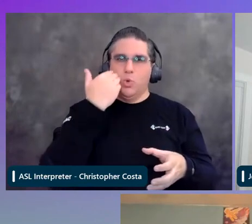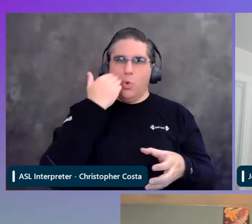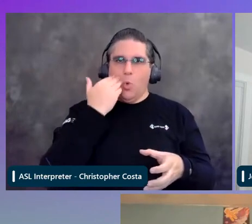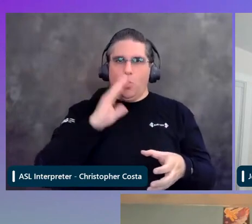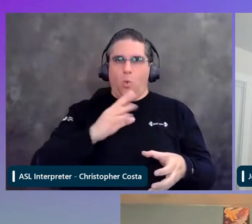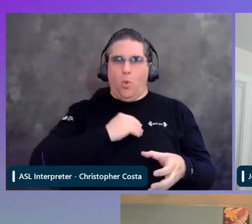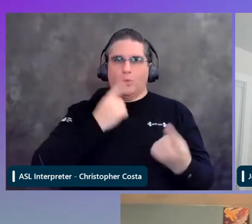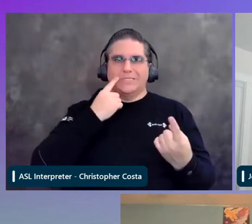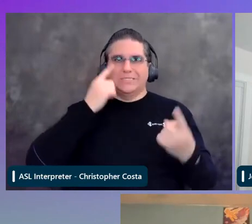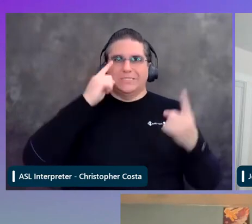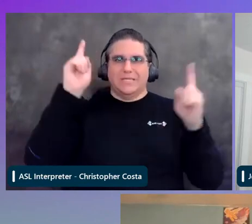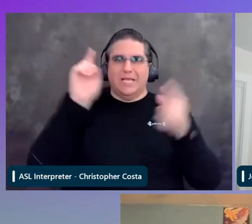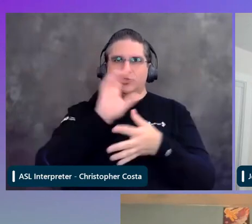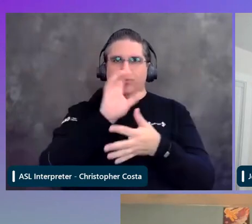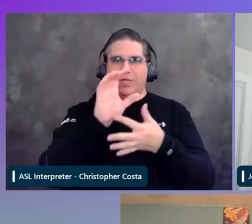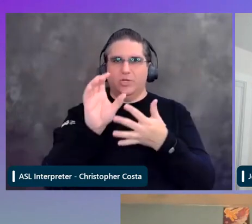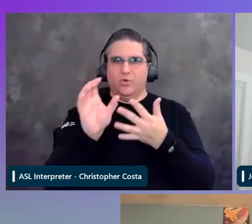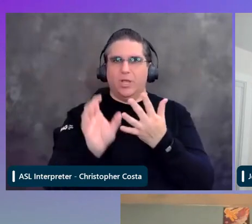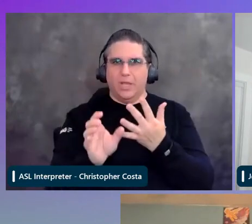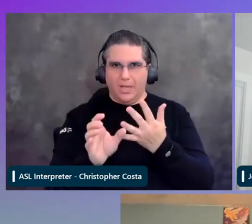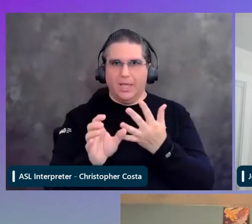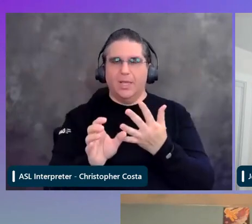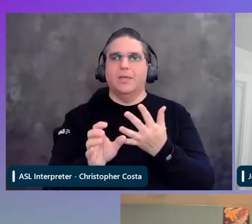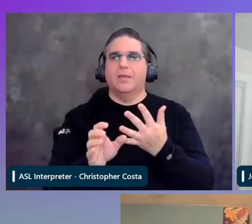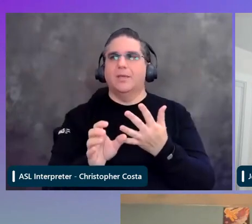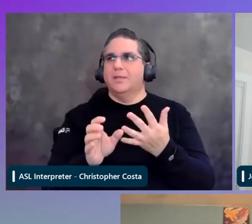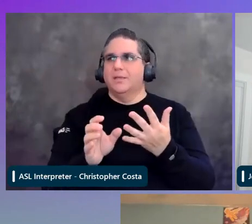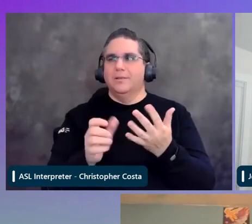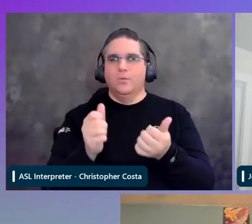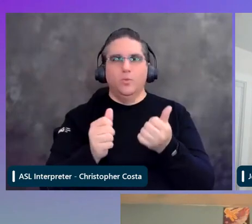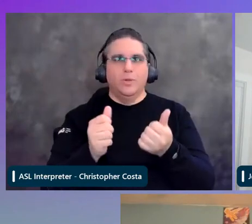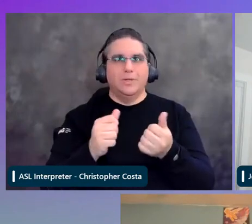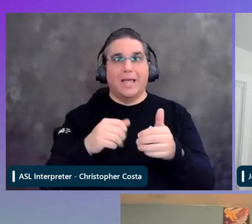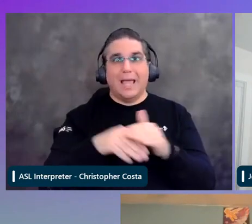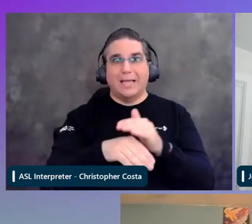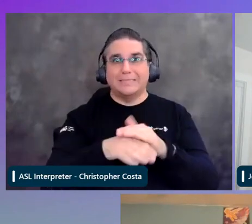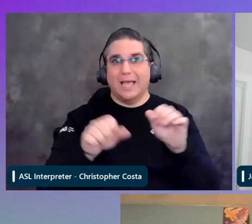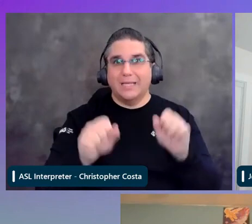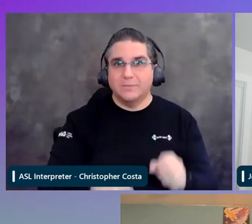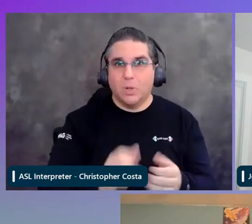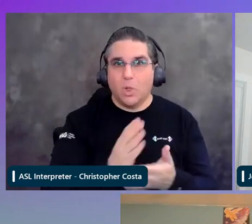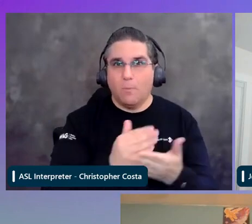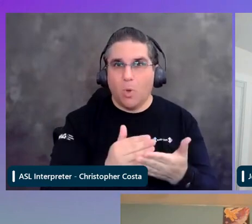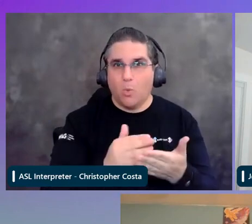accessibility, you know, component or code means for your